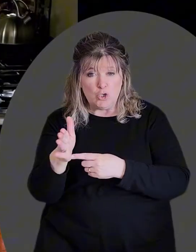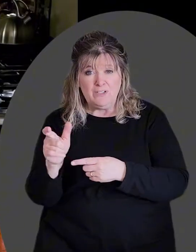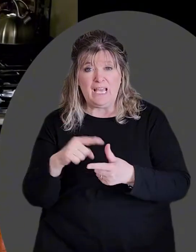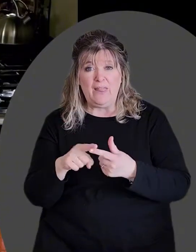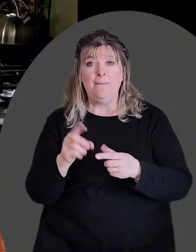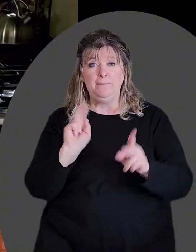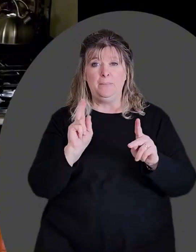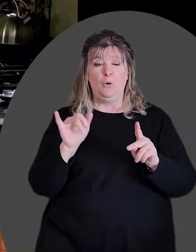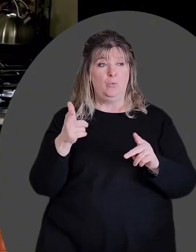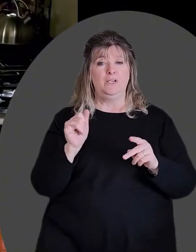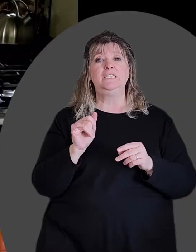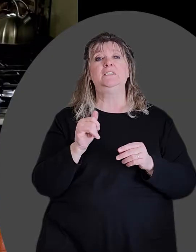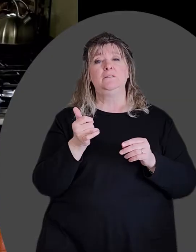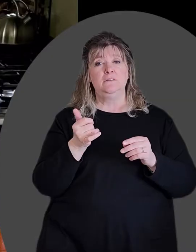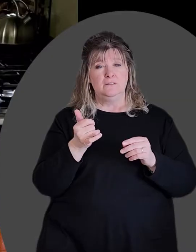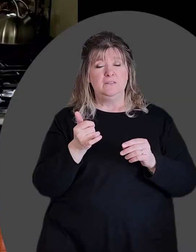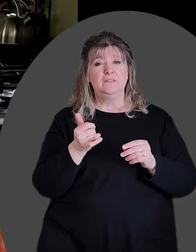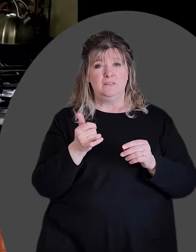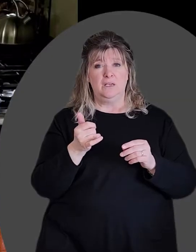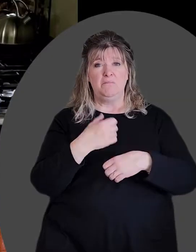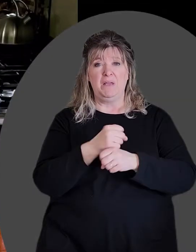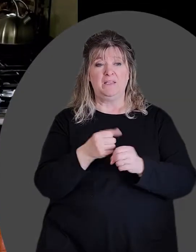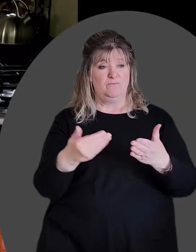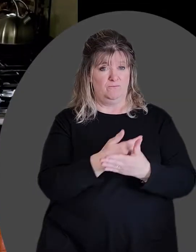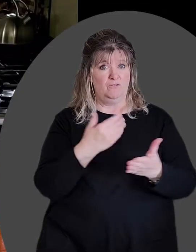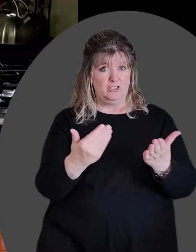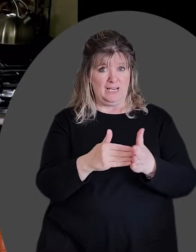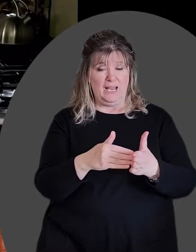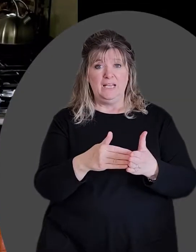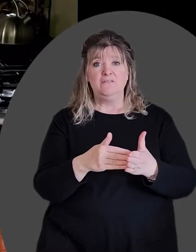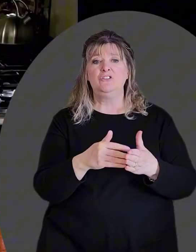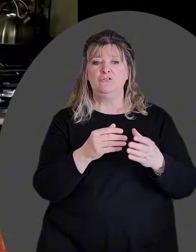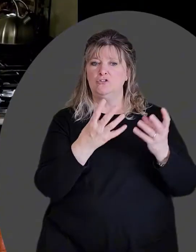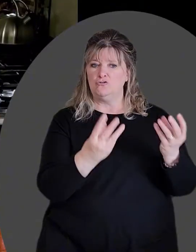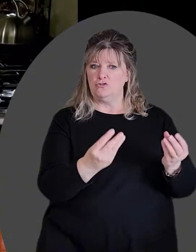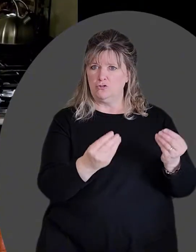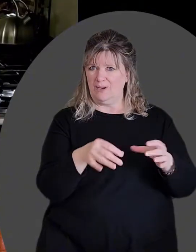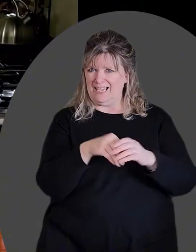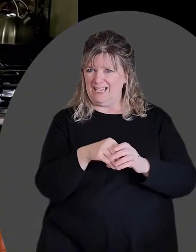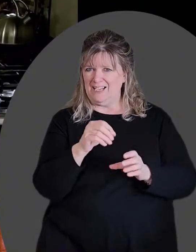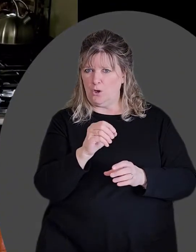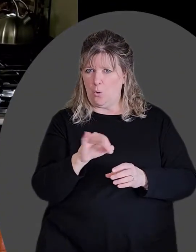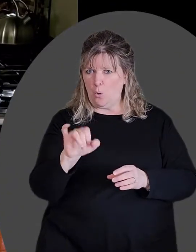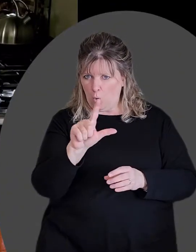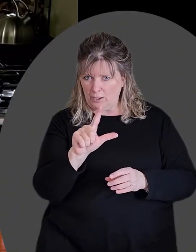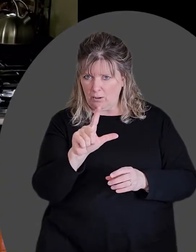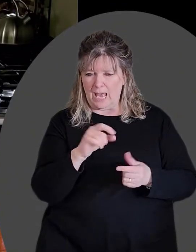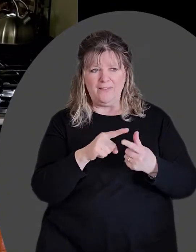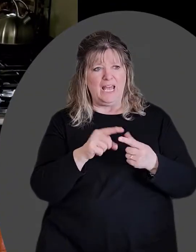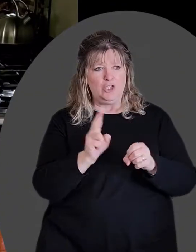or soak them in an oil and then they would use that whole all that liquor the